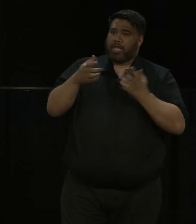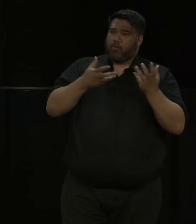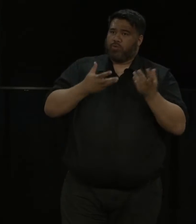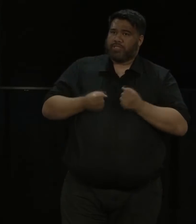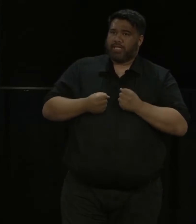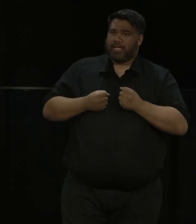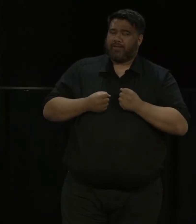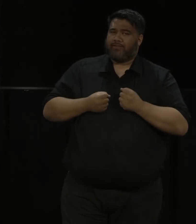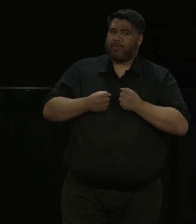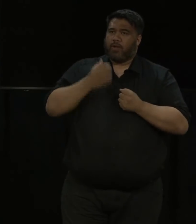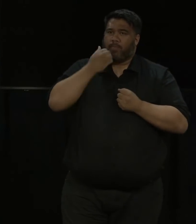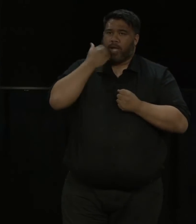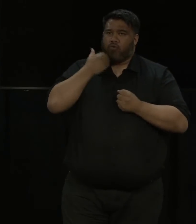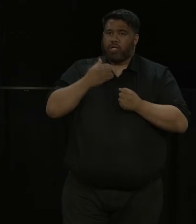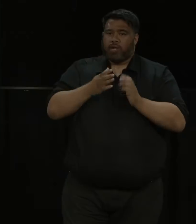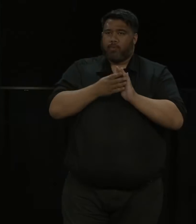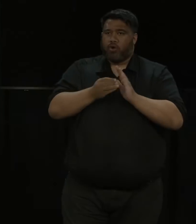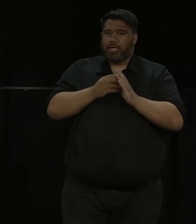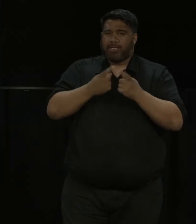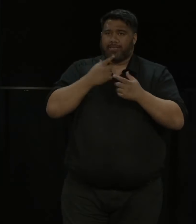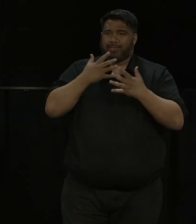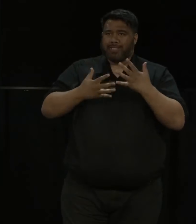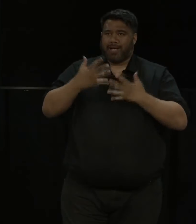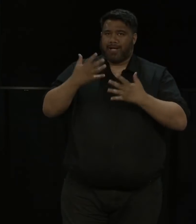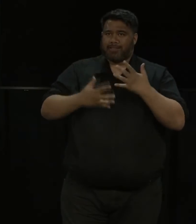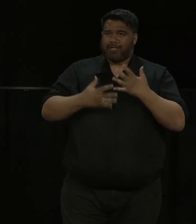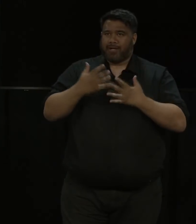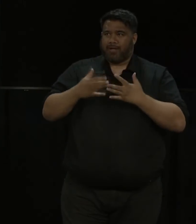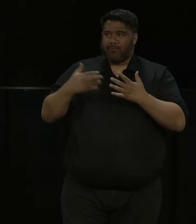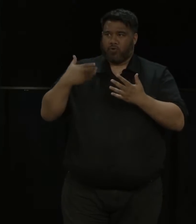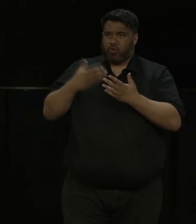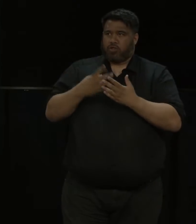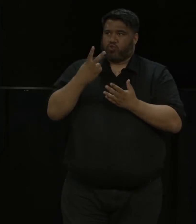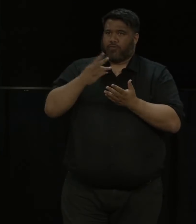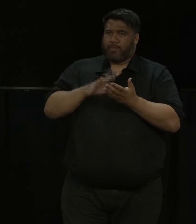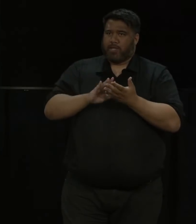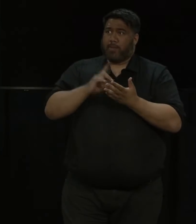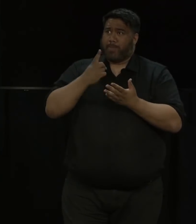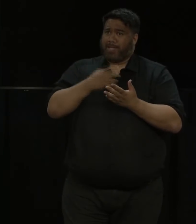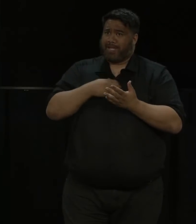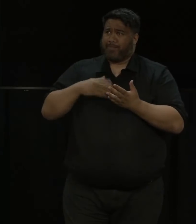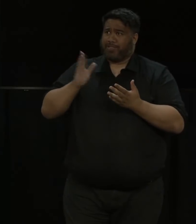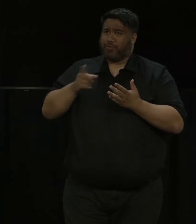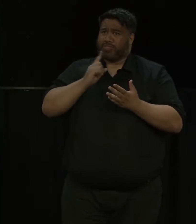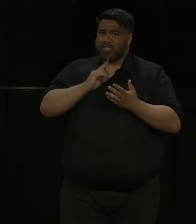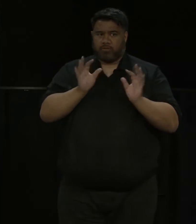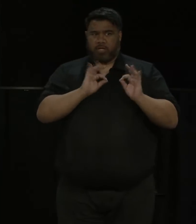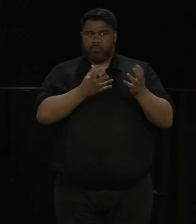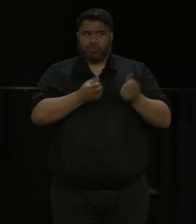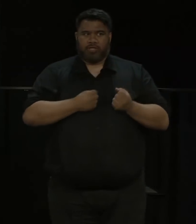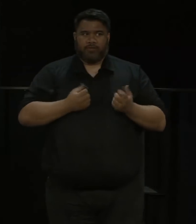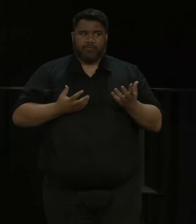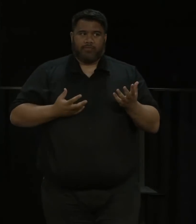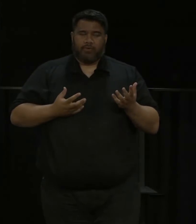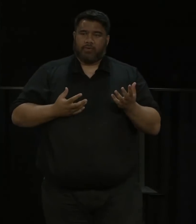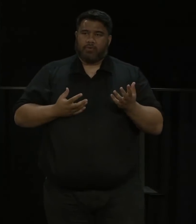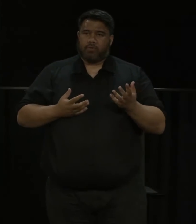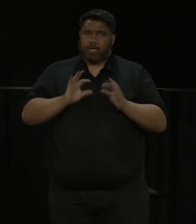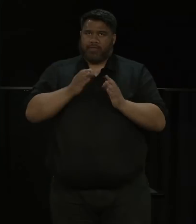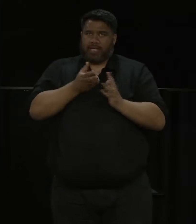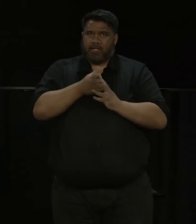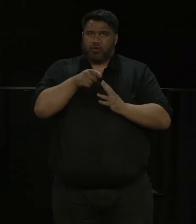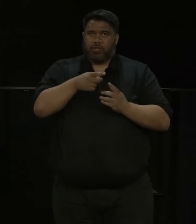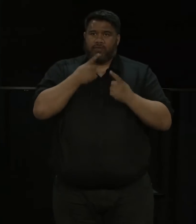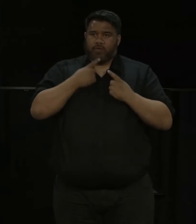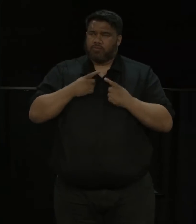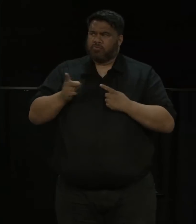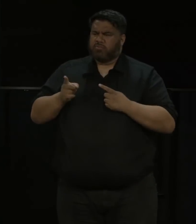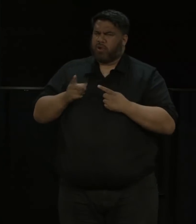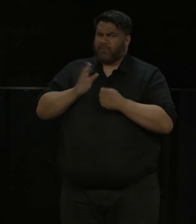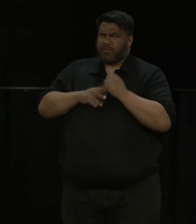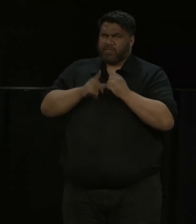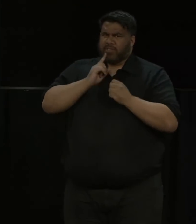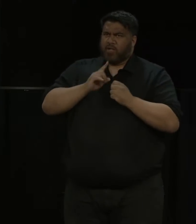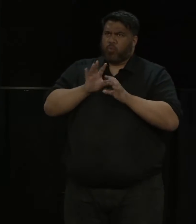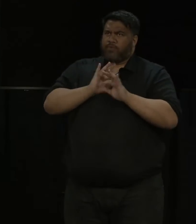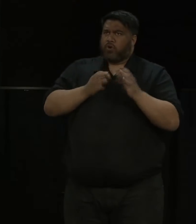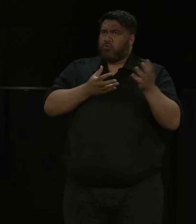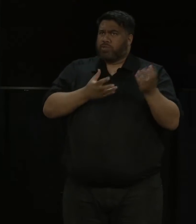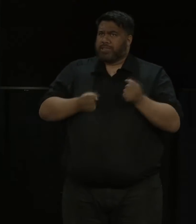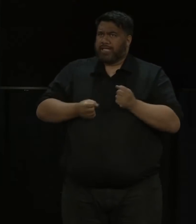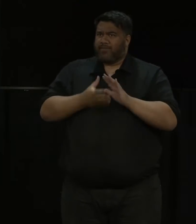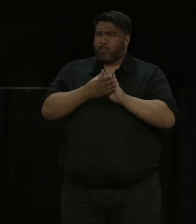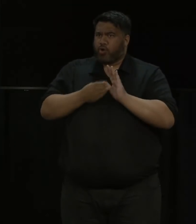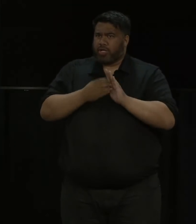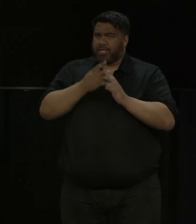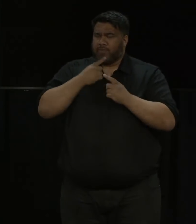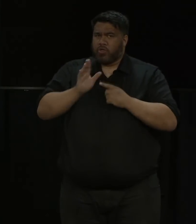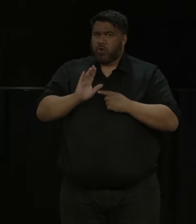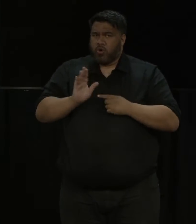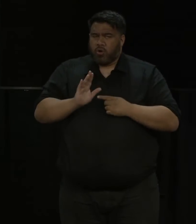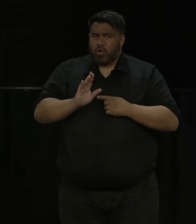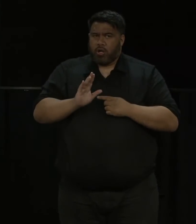At the request of the DPM